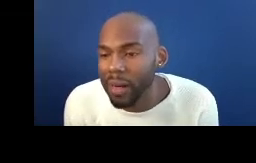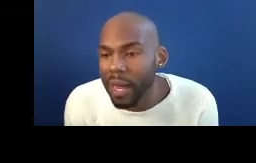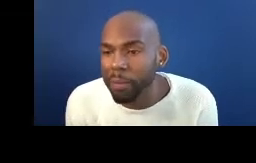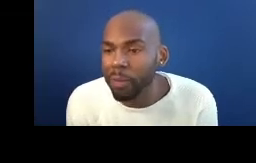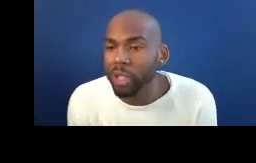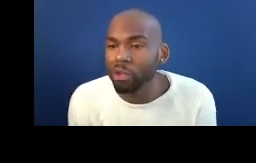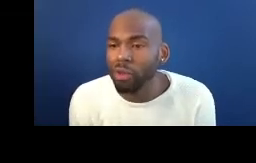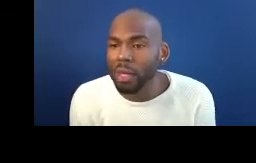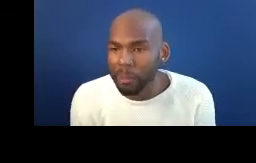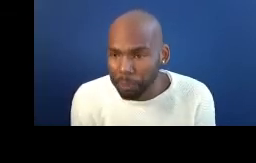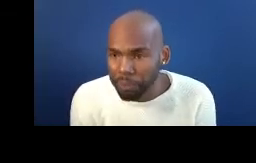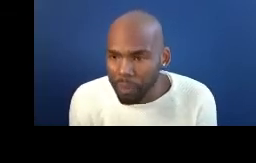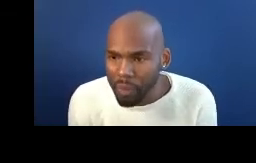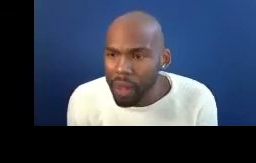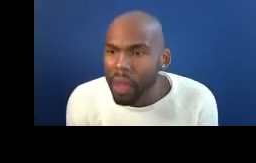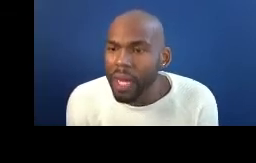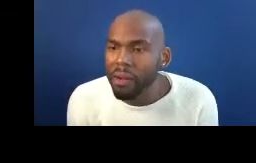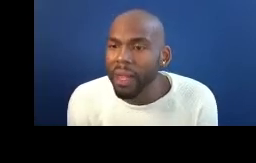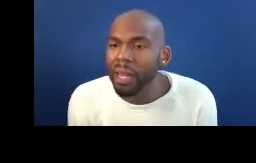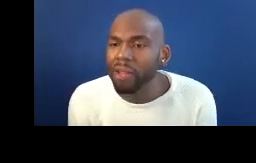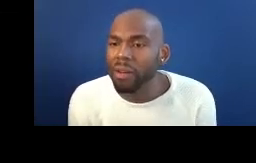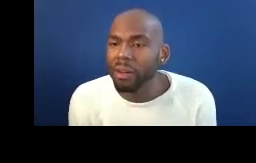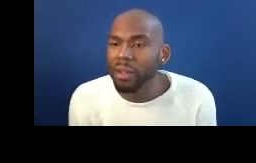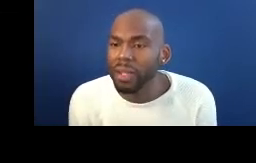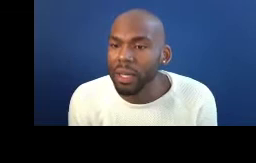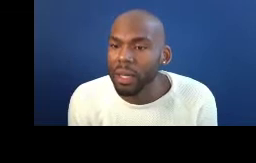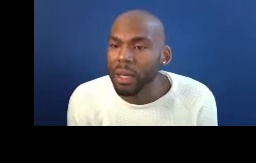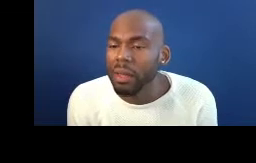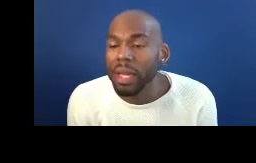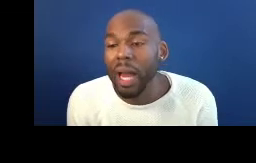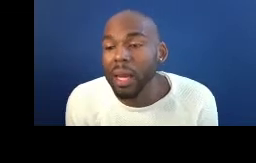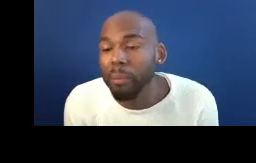but we do trust that here at Gallaudet University, the Gallaudet Press,